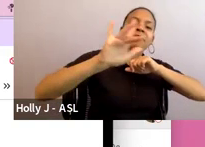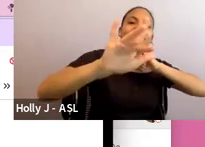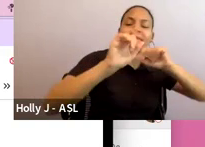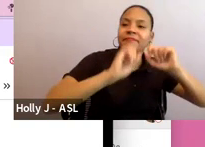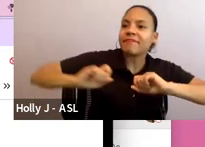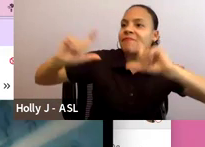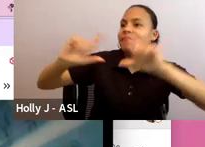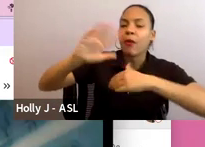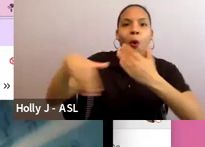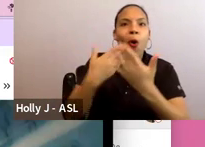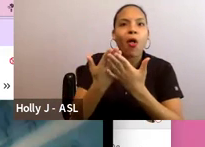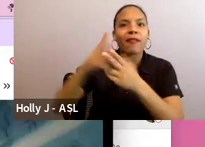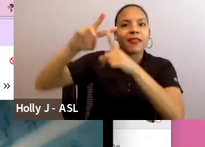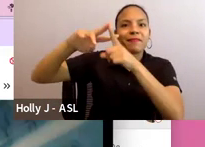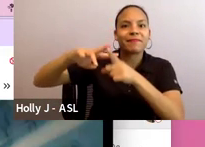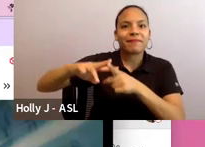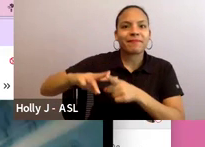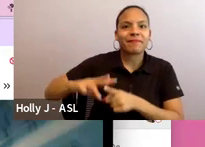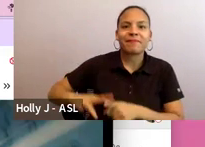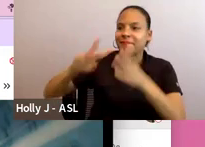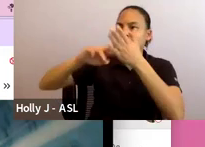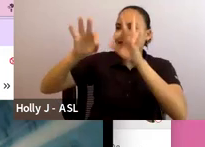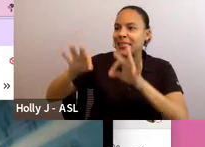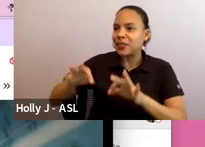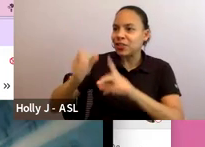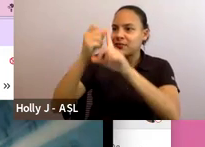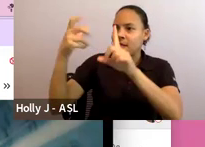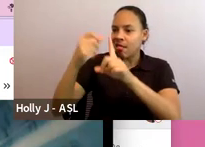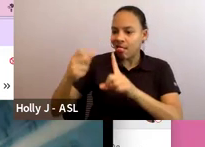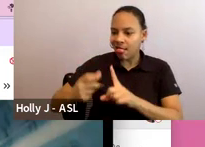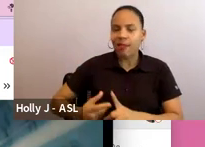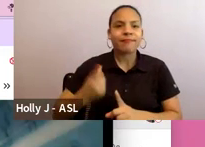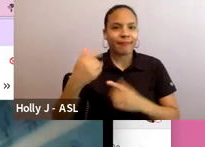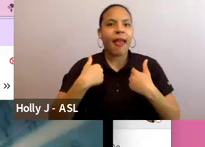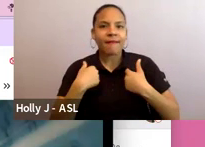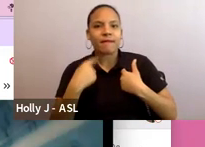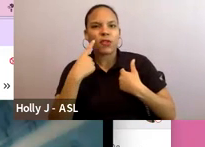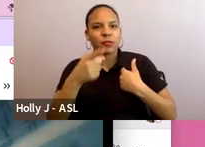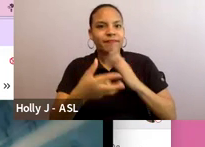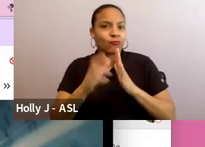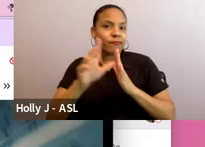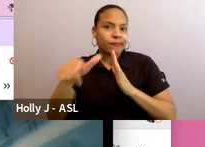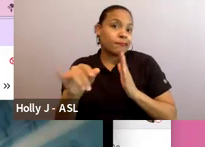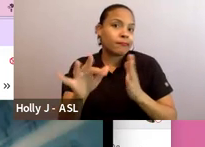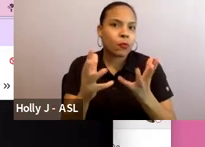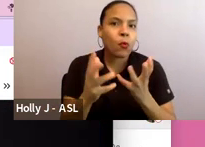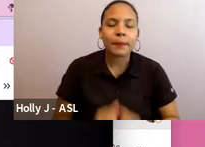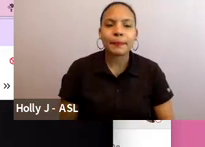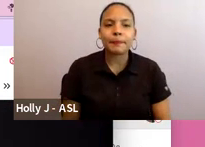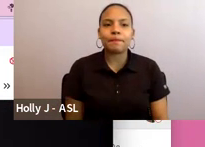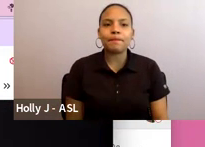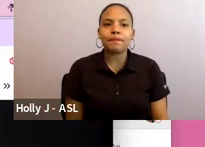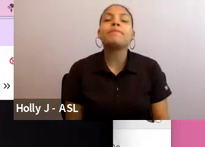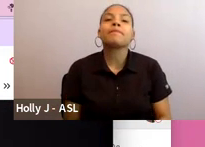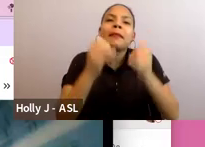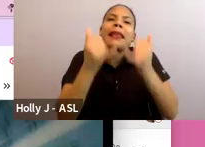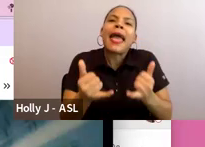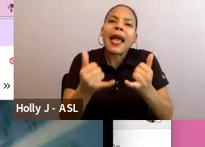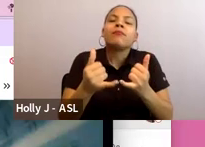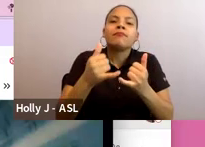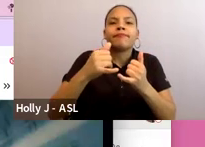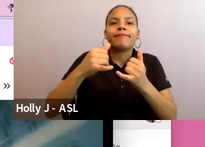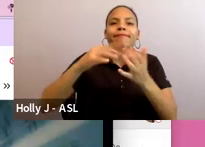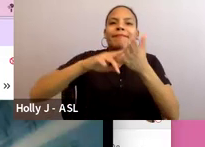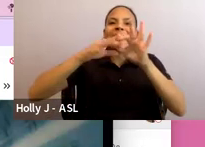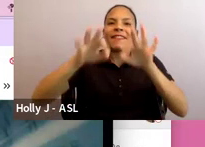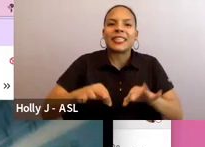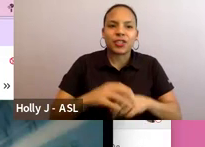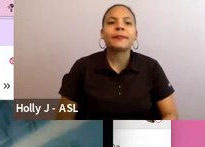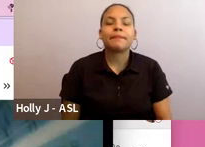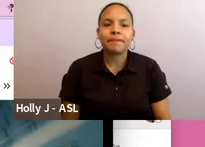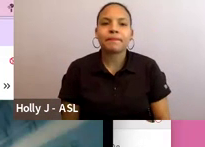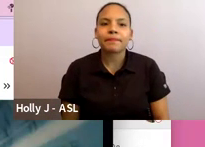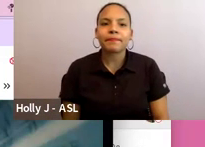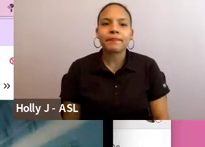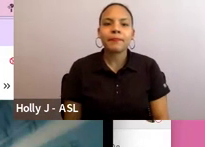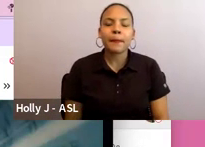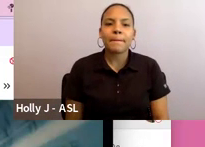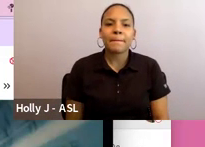for you. Speaking of which, on to definitions. QUITA: So, the first key definition is